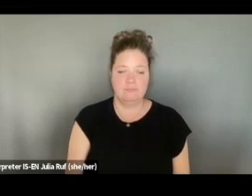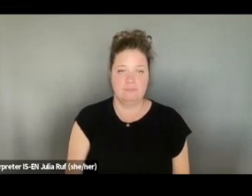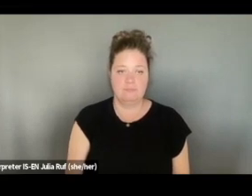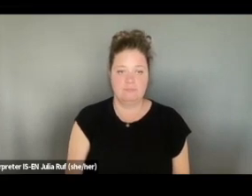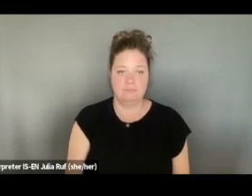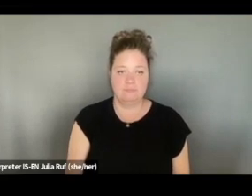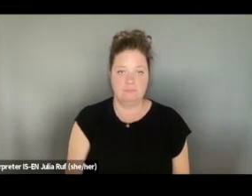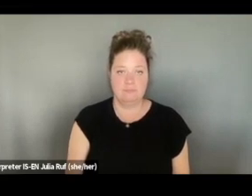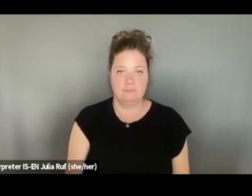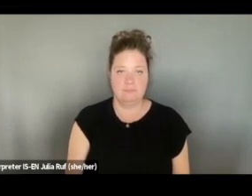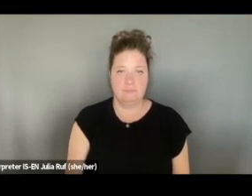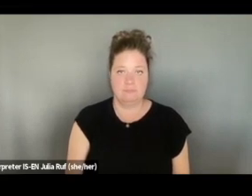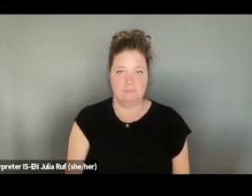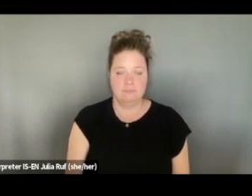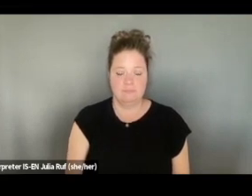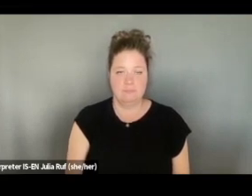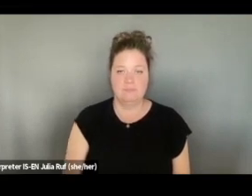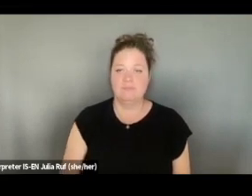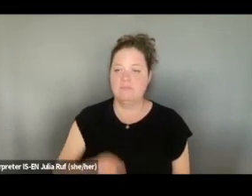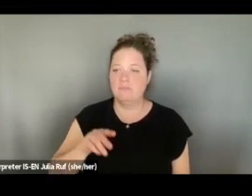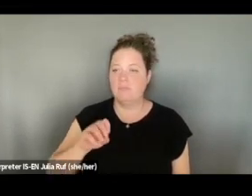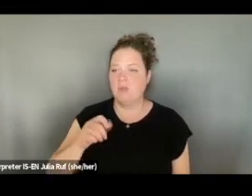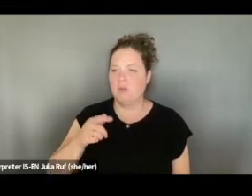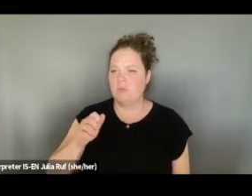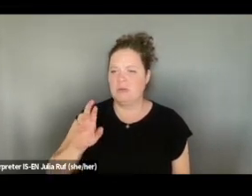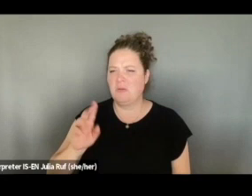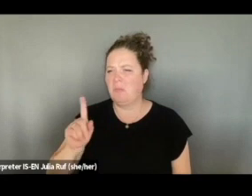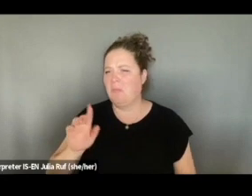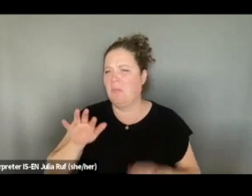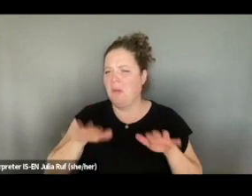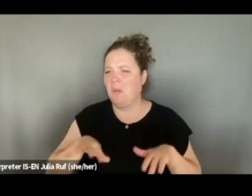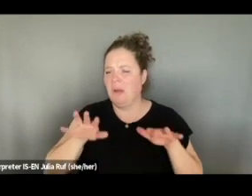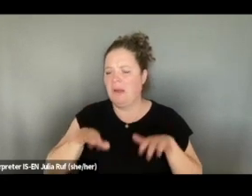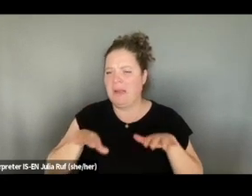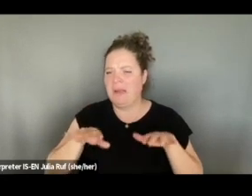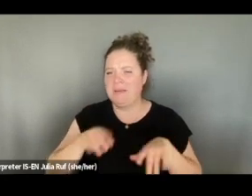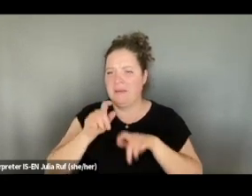I'm waiting a couple